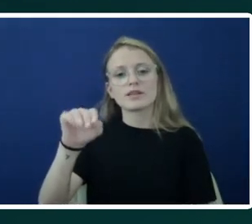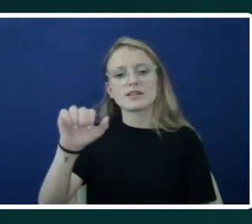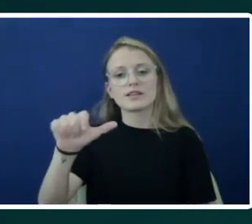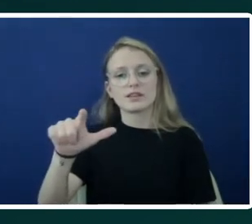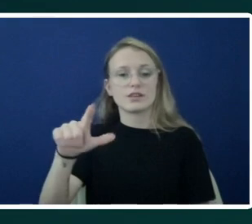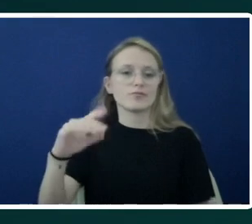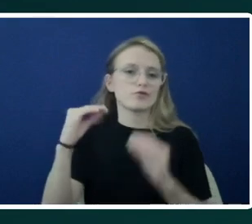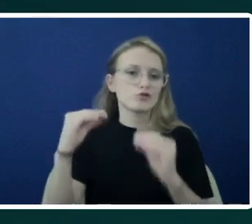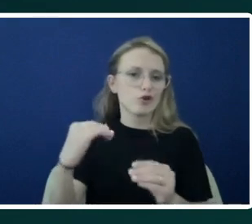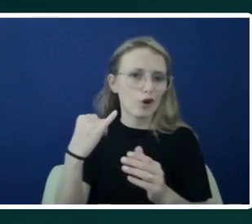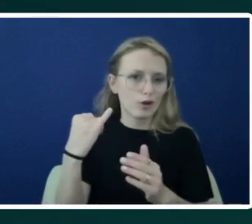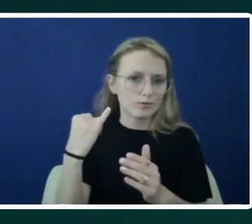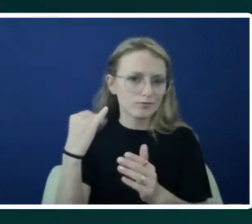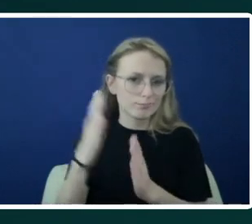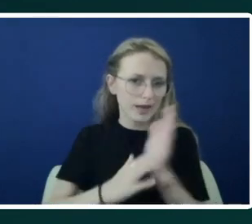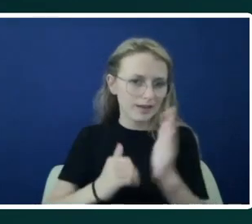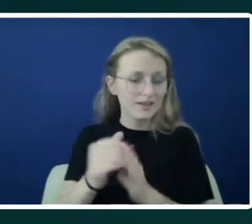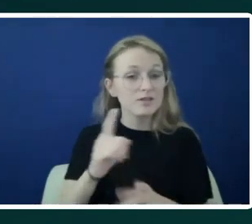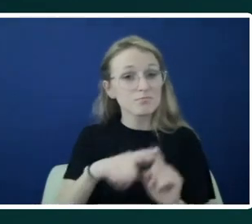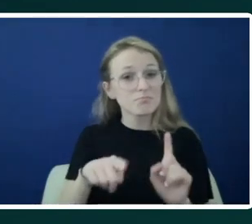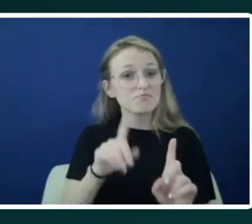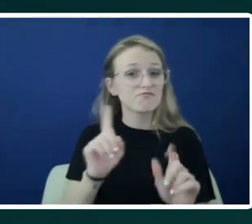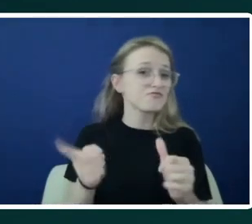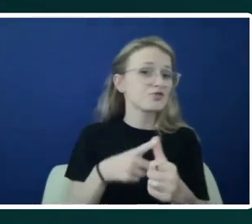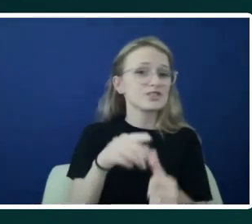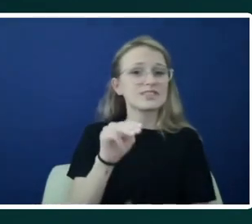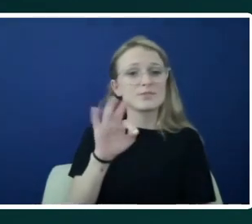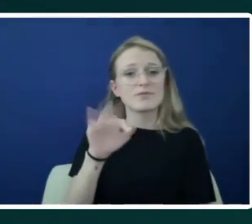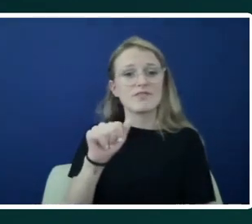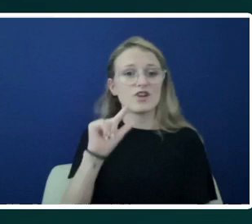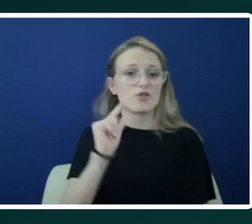graduate from Howard University's Art Department, and his collaborator,